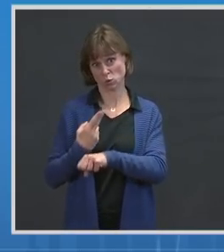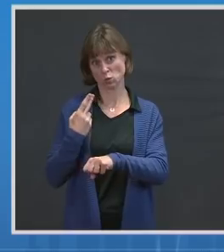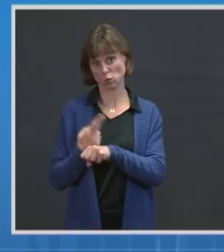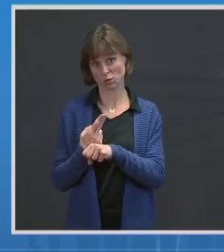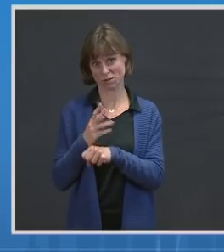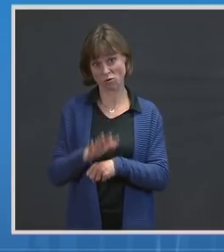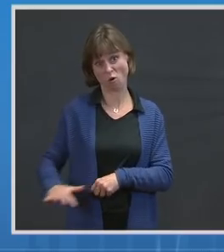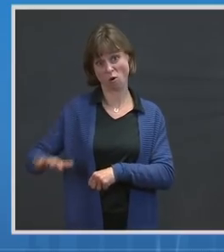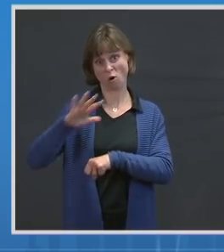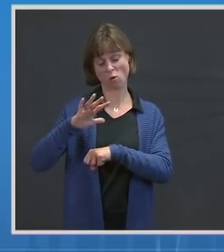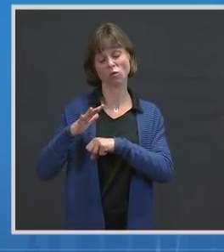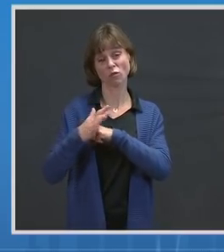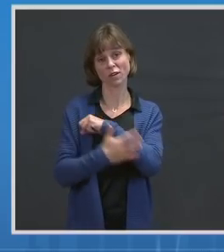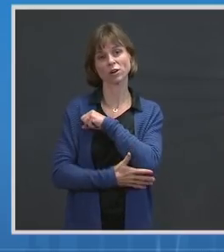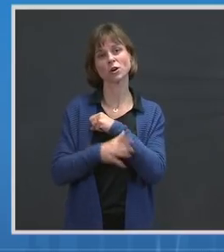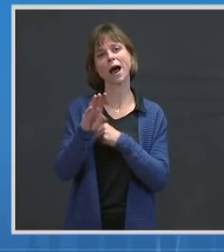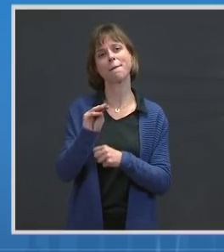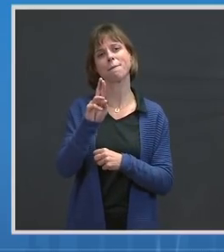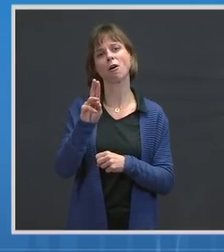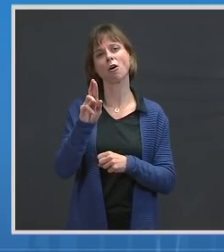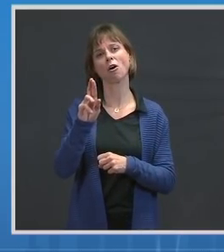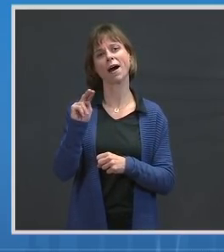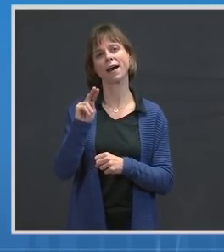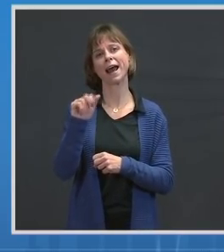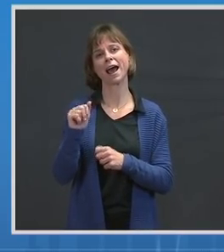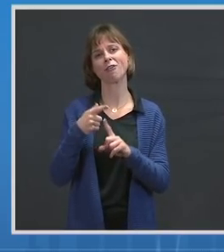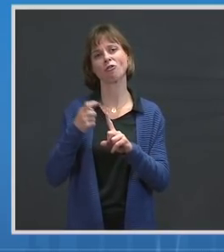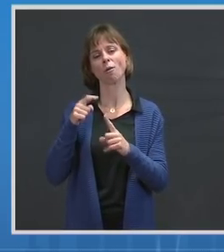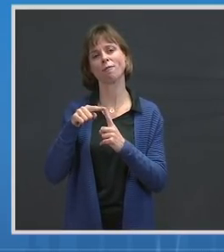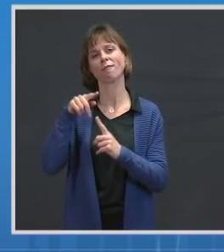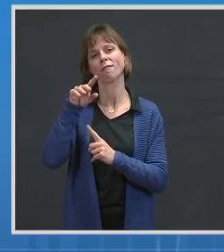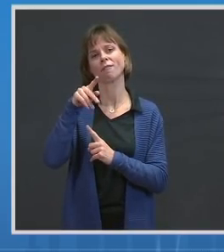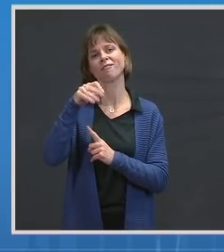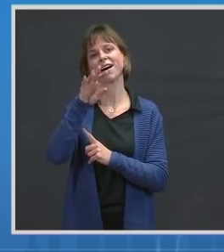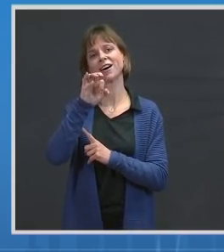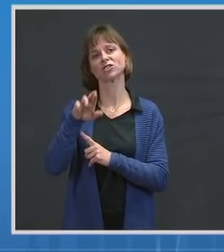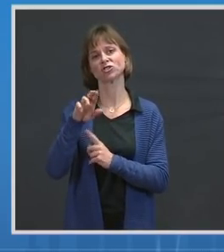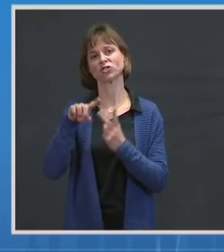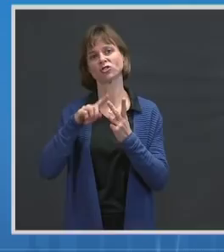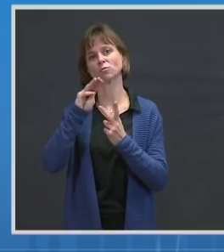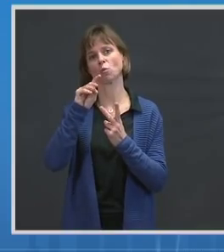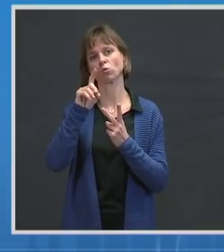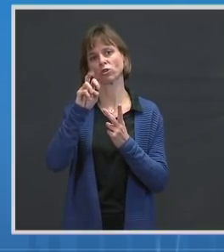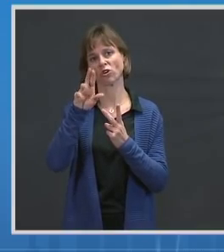the mRNA vaccines of Pfizer and of Moderna. And the question is --